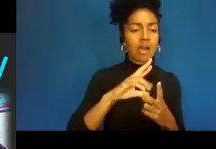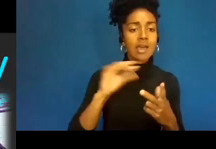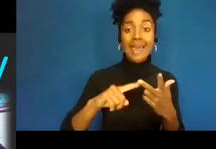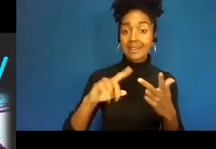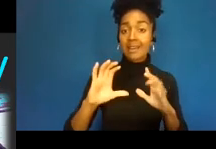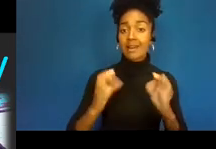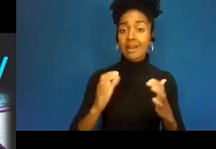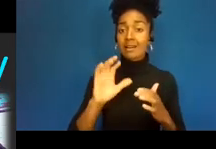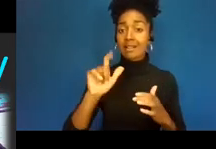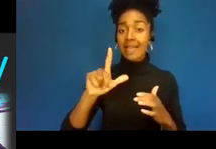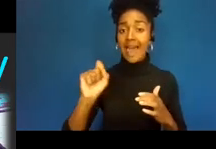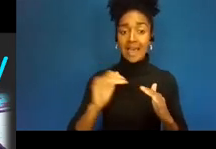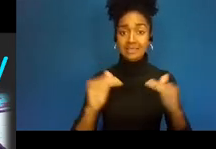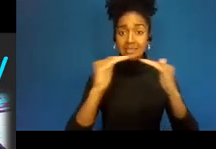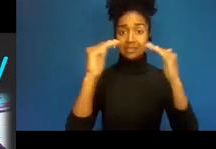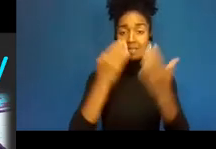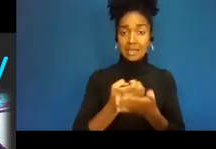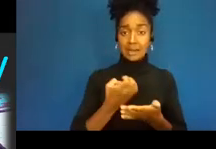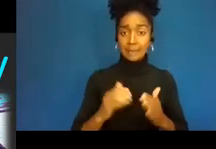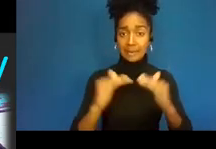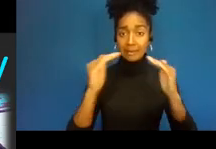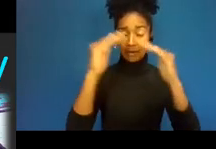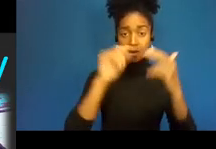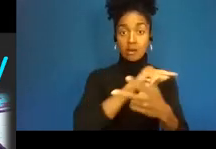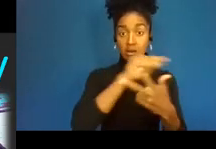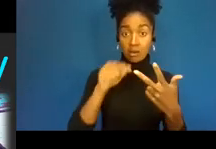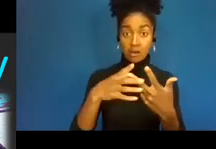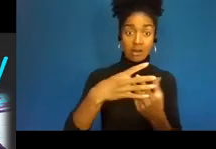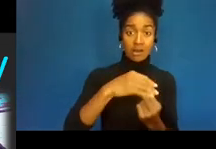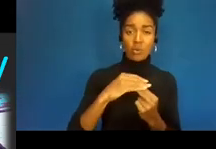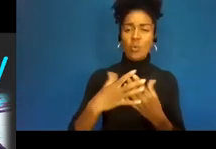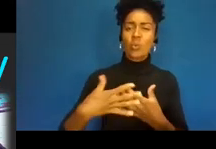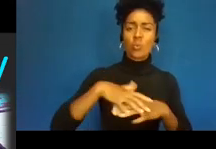those identities, those positionalities intersect in ways